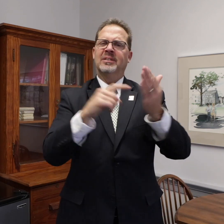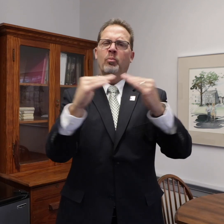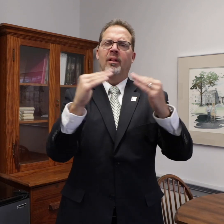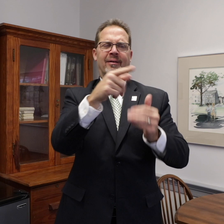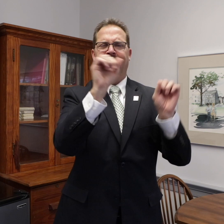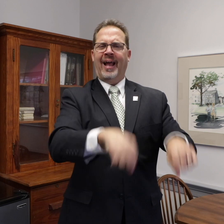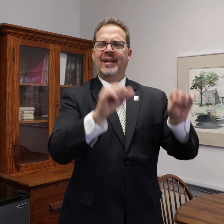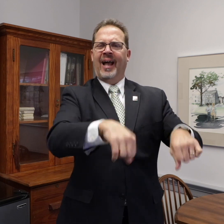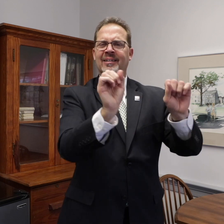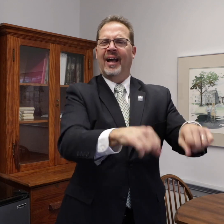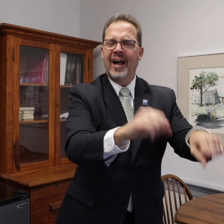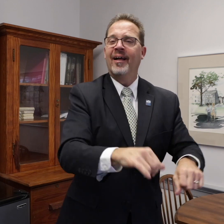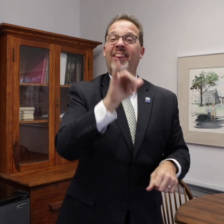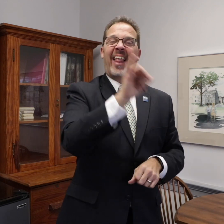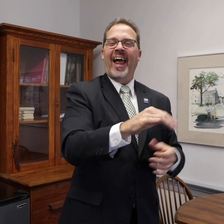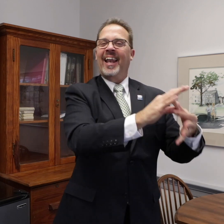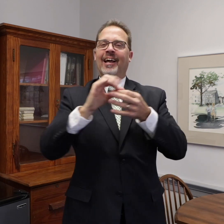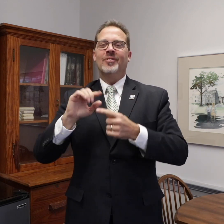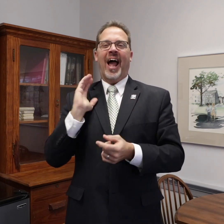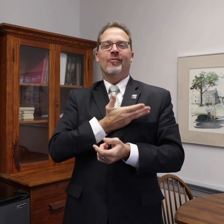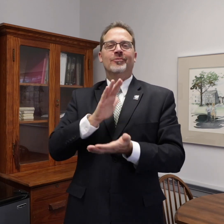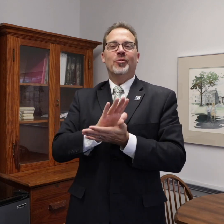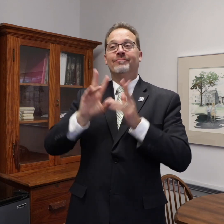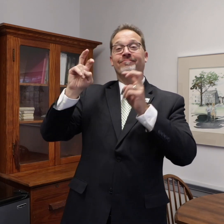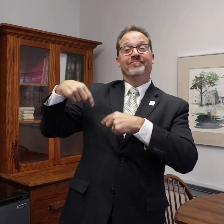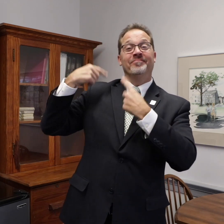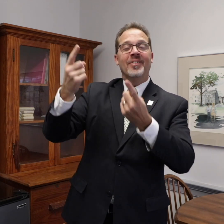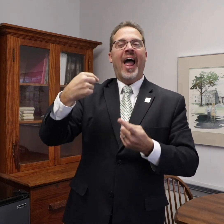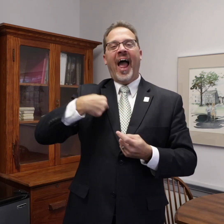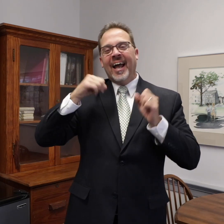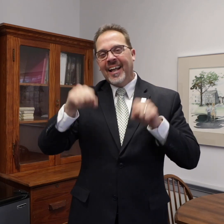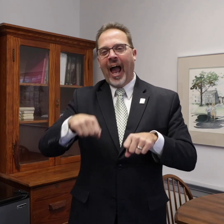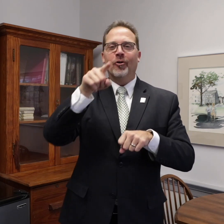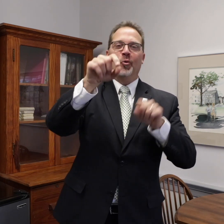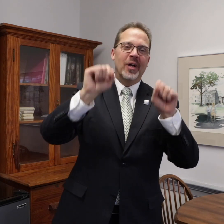and not the barriers they face. That tied in perfectly with our school motto, “I can.